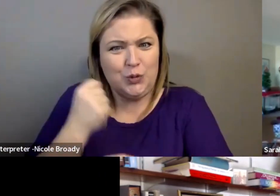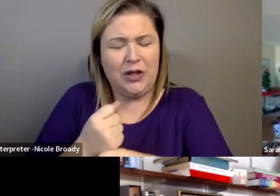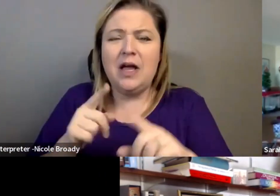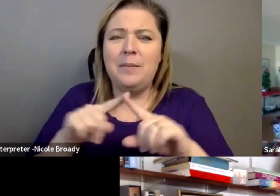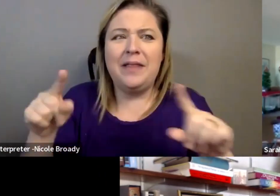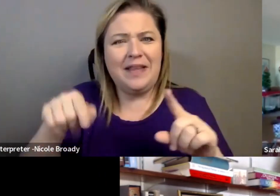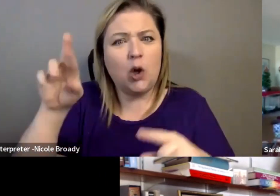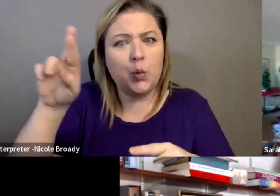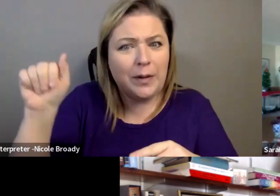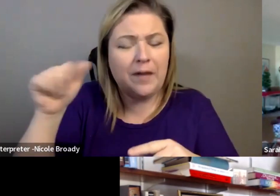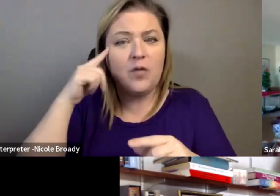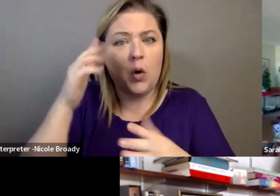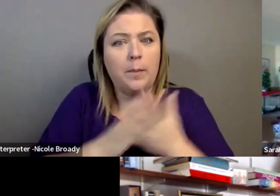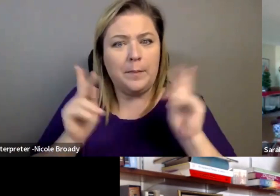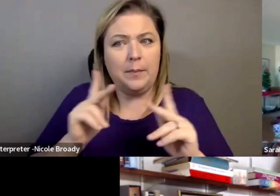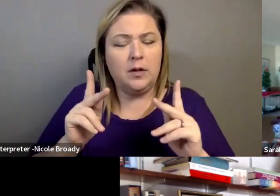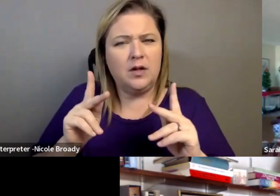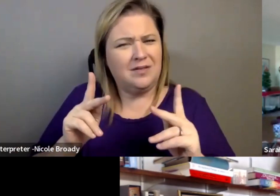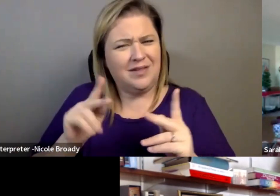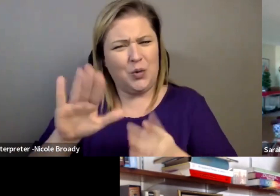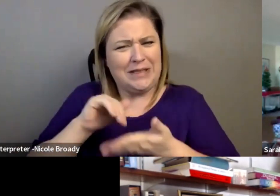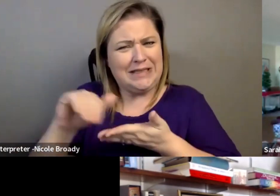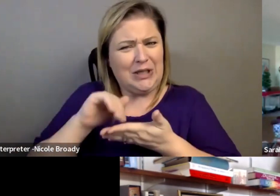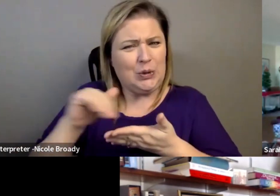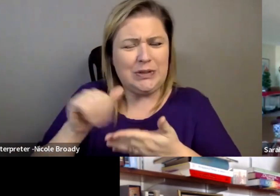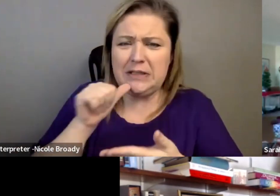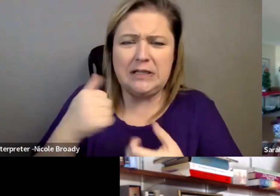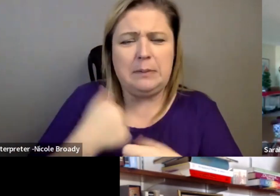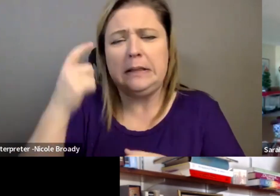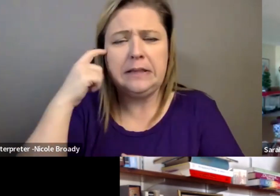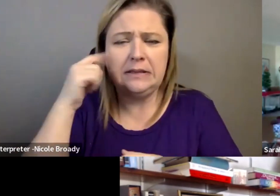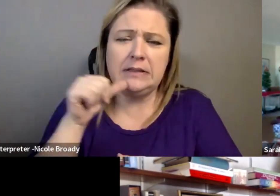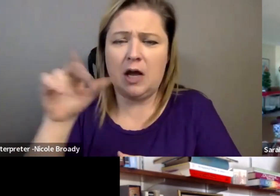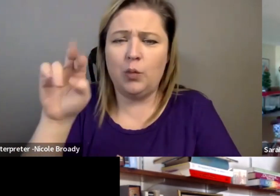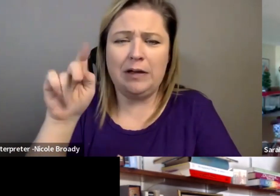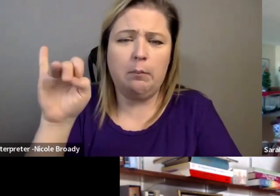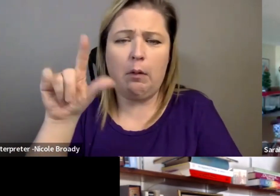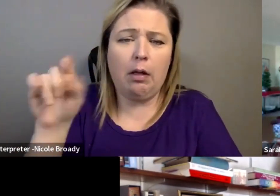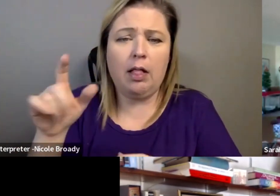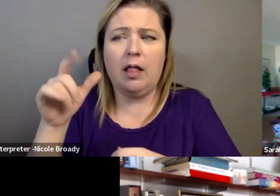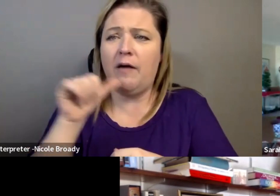accommodations for people. Now the the excuse that this is not a reasonable kind of accommodation under the ADA has